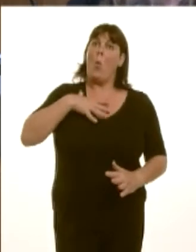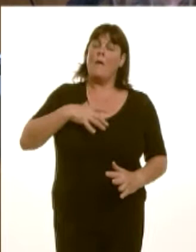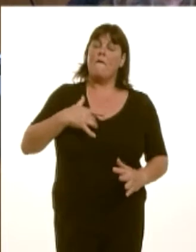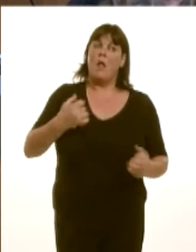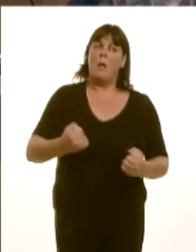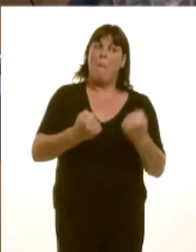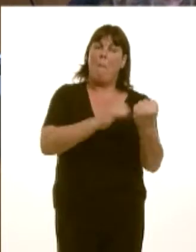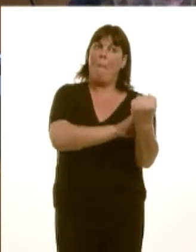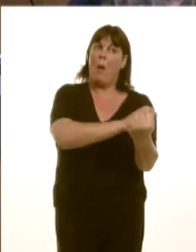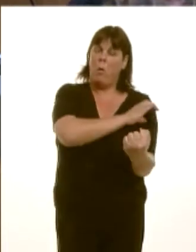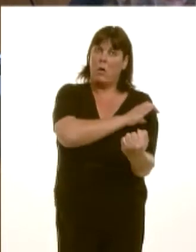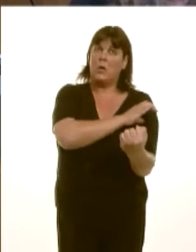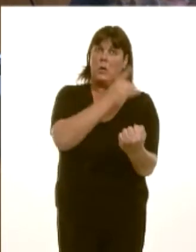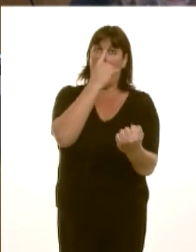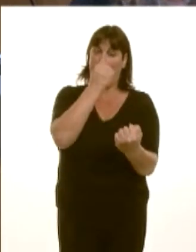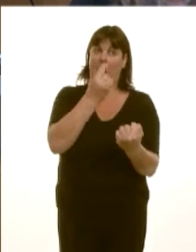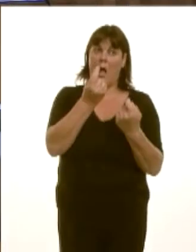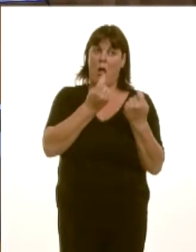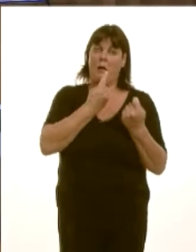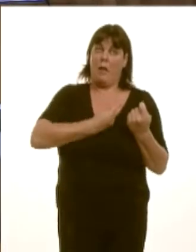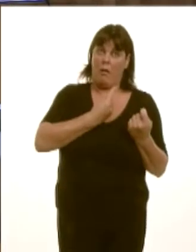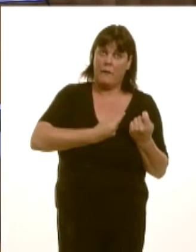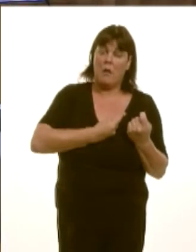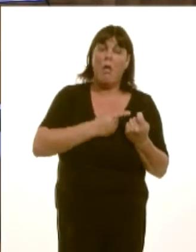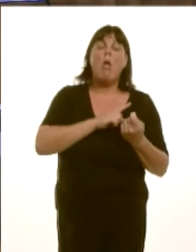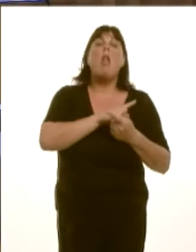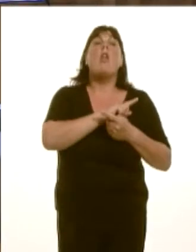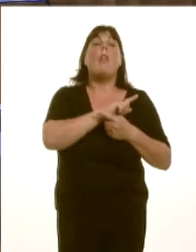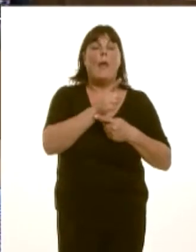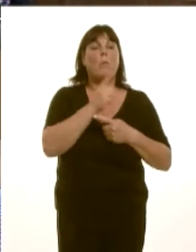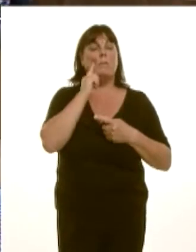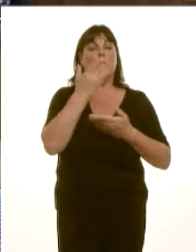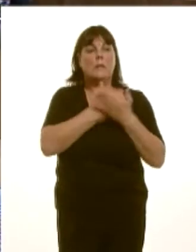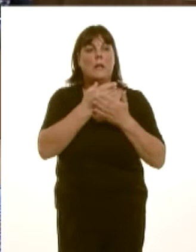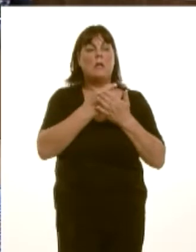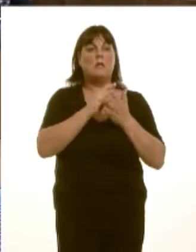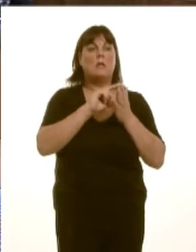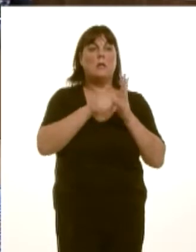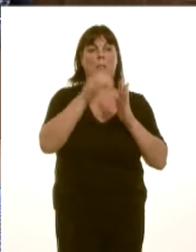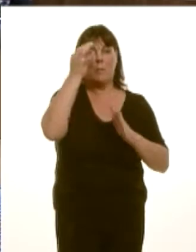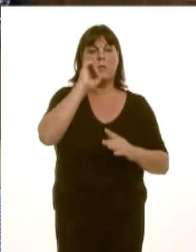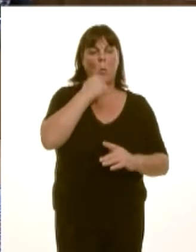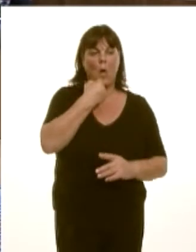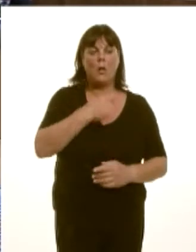satisfactory level, perhaps other things can be considered after that.